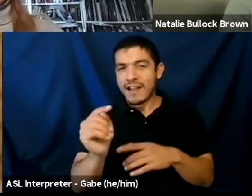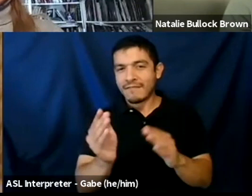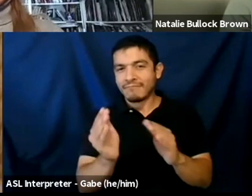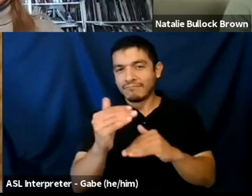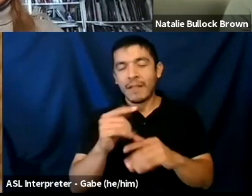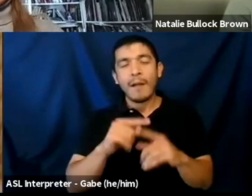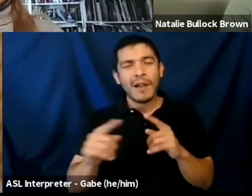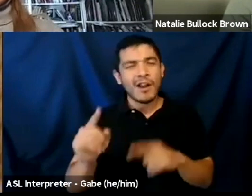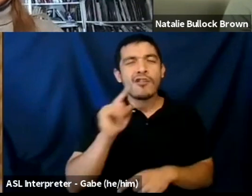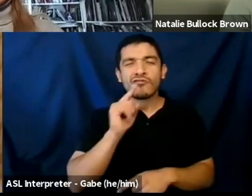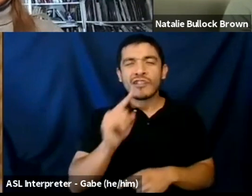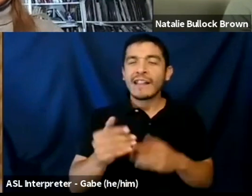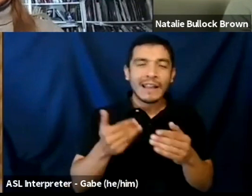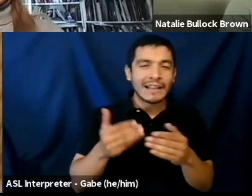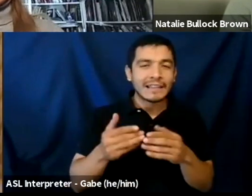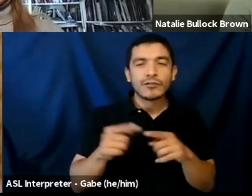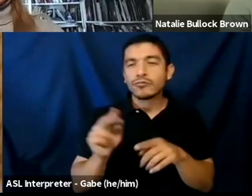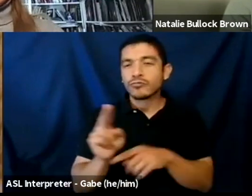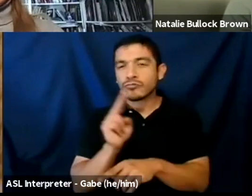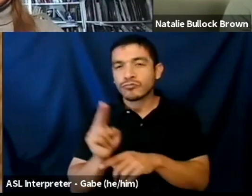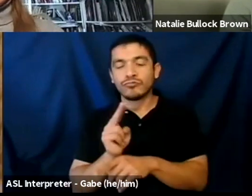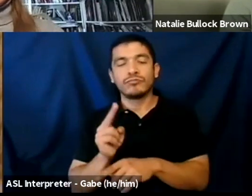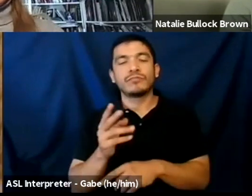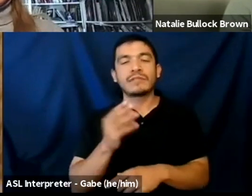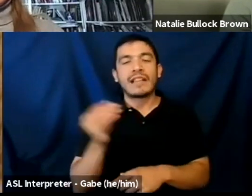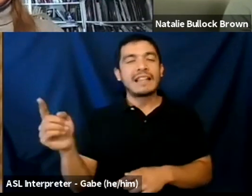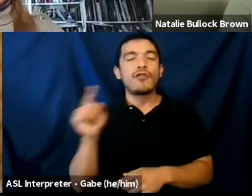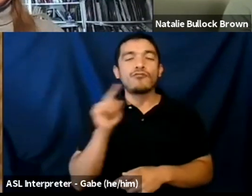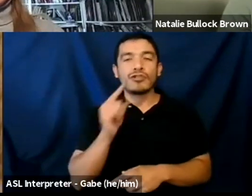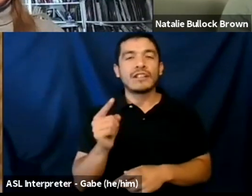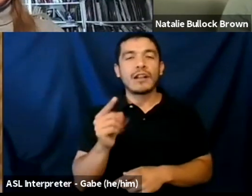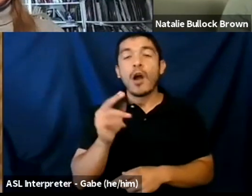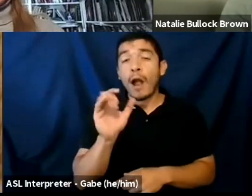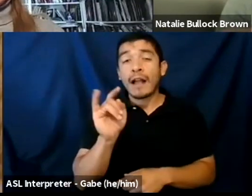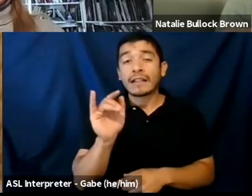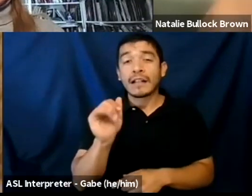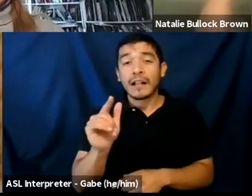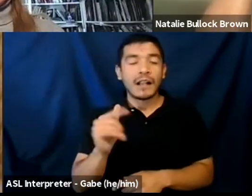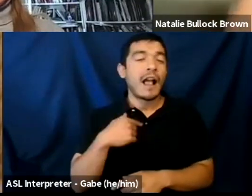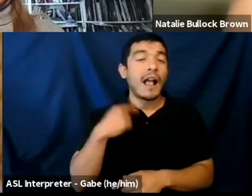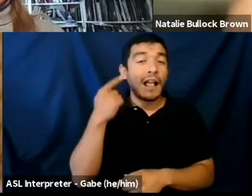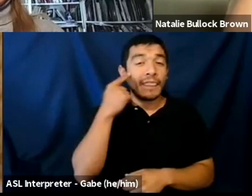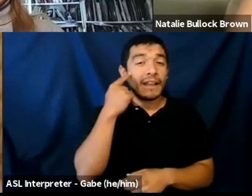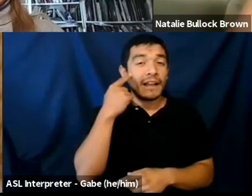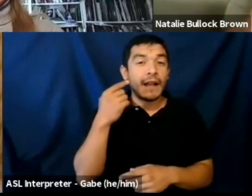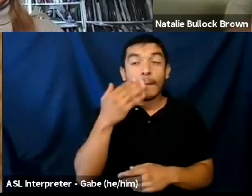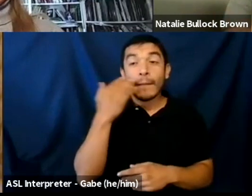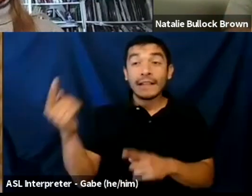they're really practical. And I think that, again, because they come from people doing this work